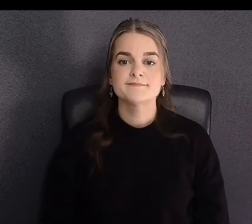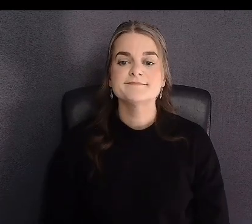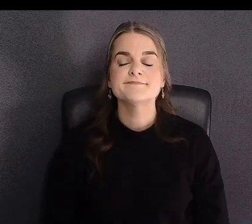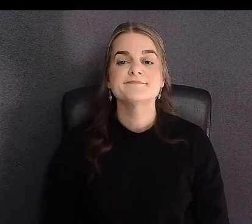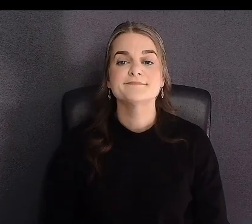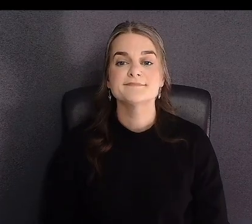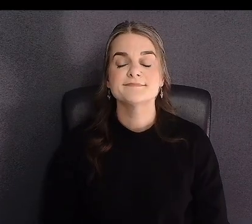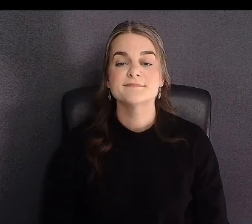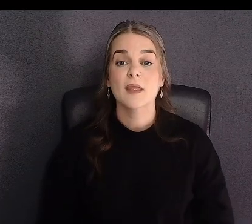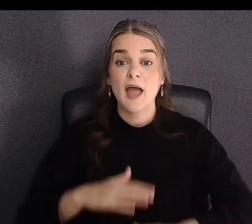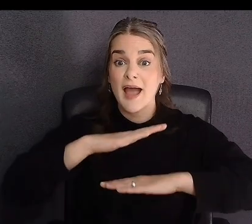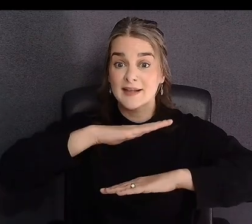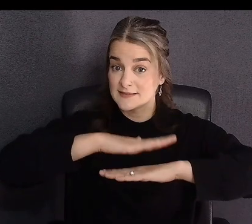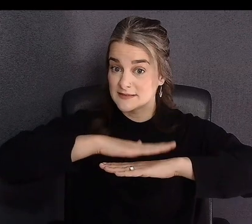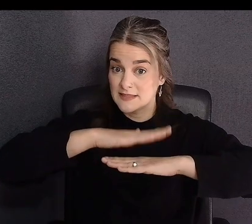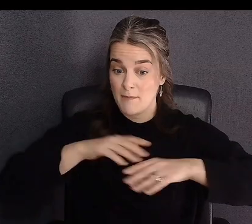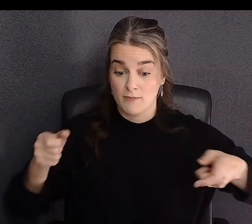A tabletop wheel is another option.